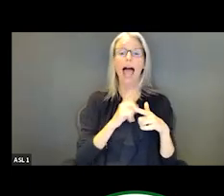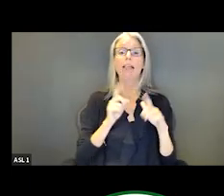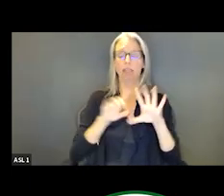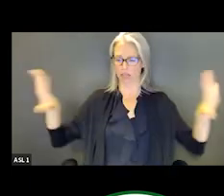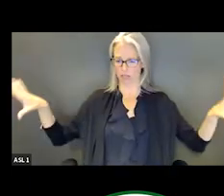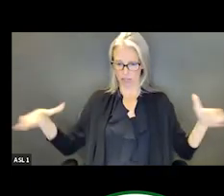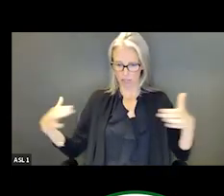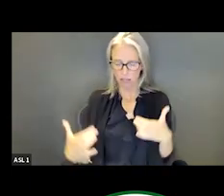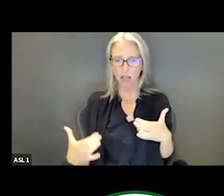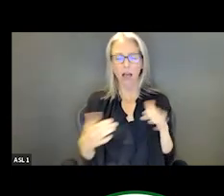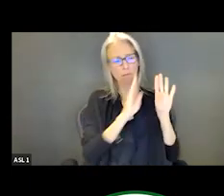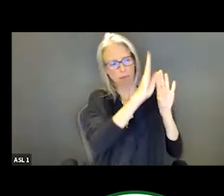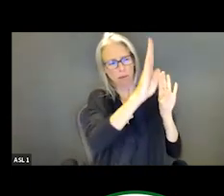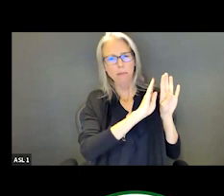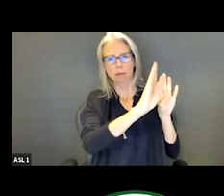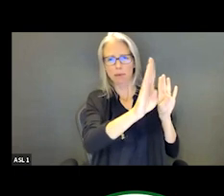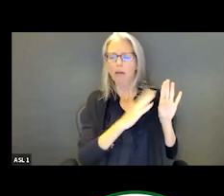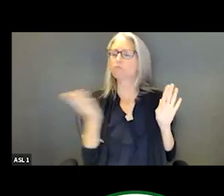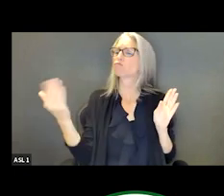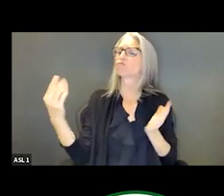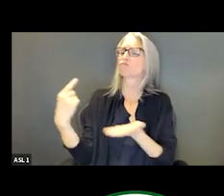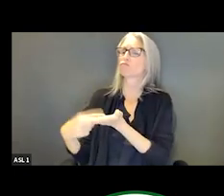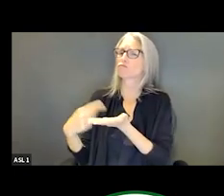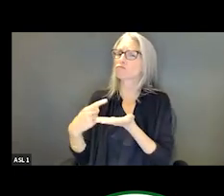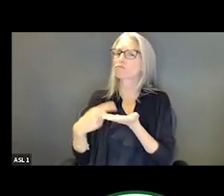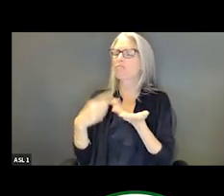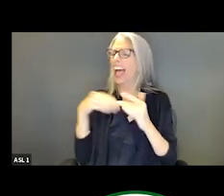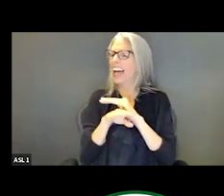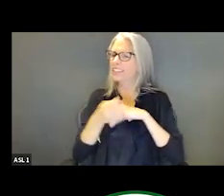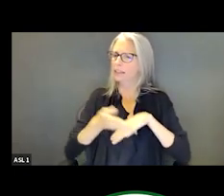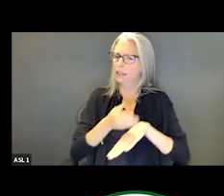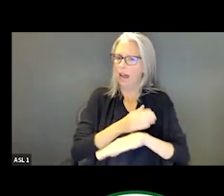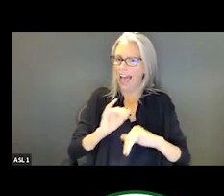And how their interactions with infrastructure and amenities made them feel.